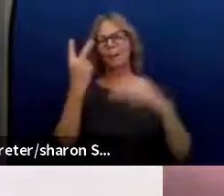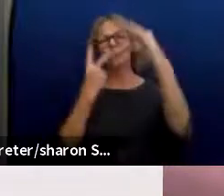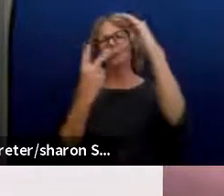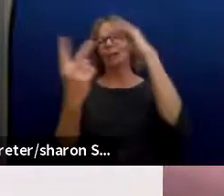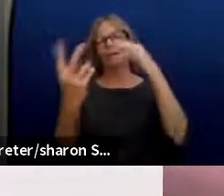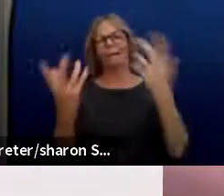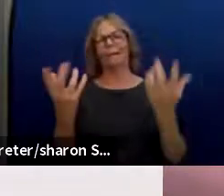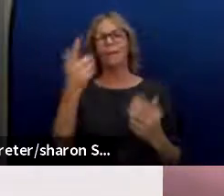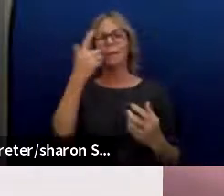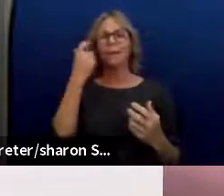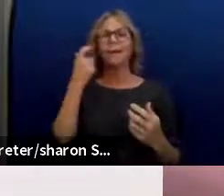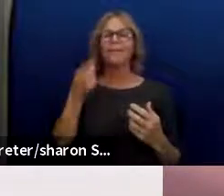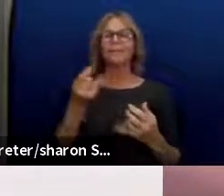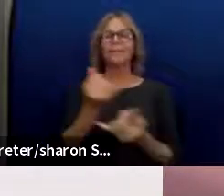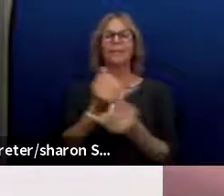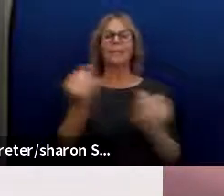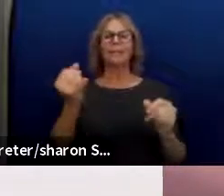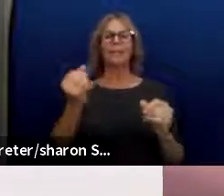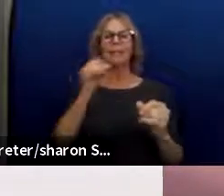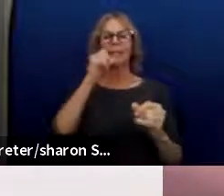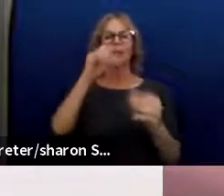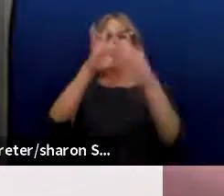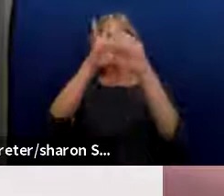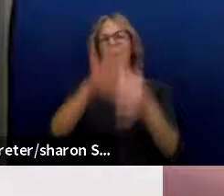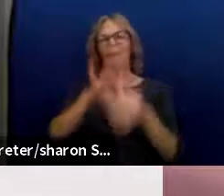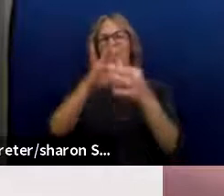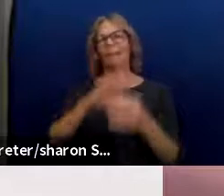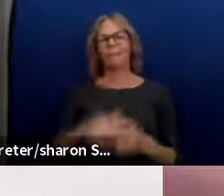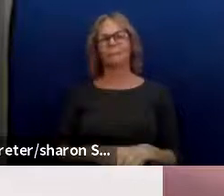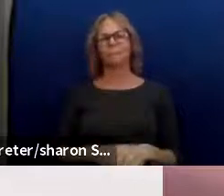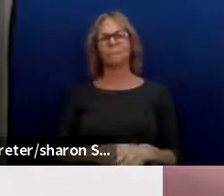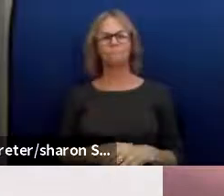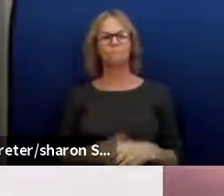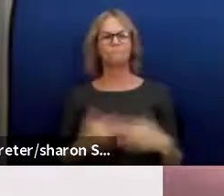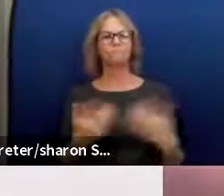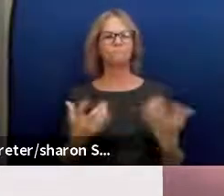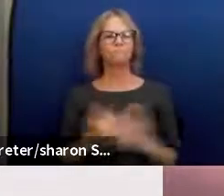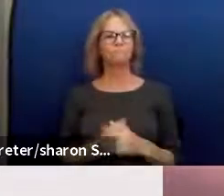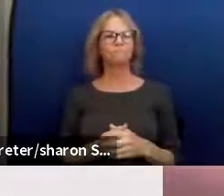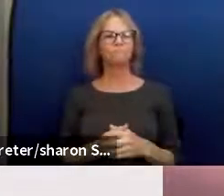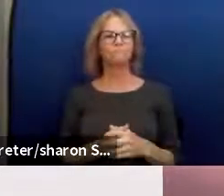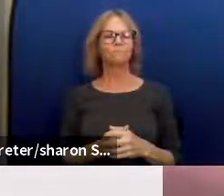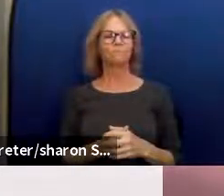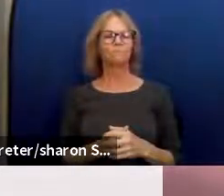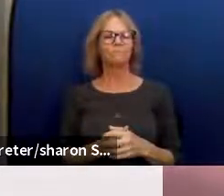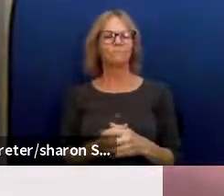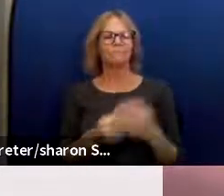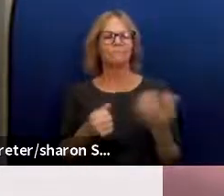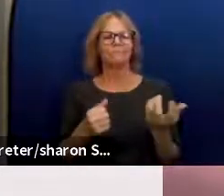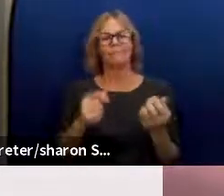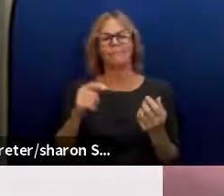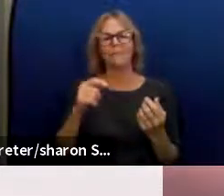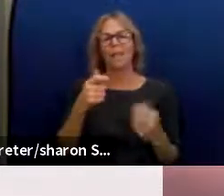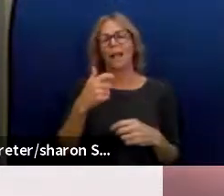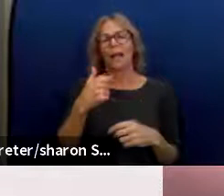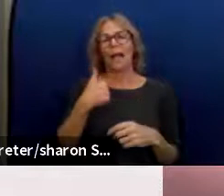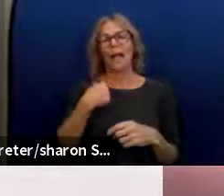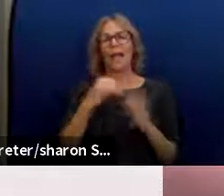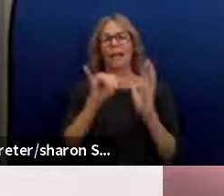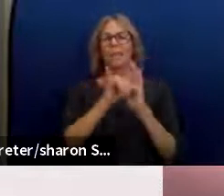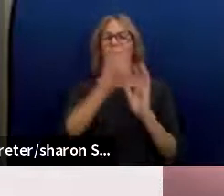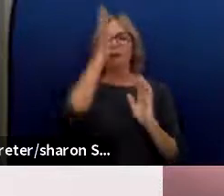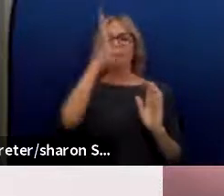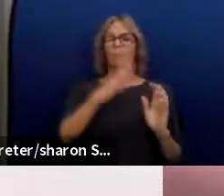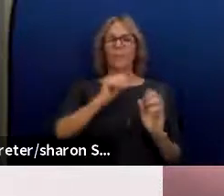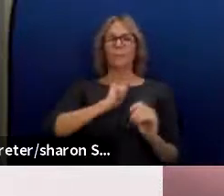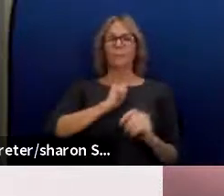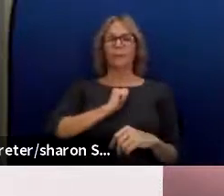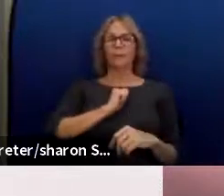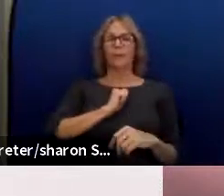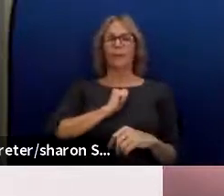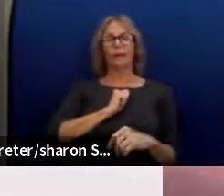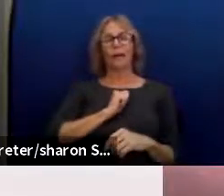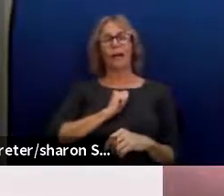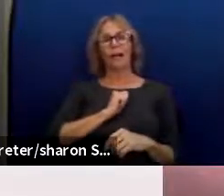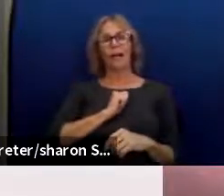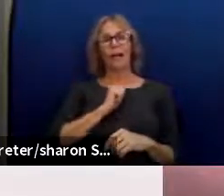because they are independent. So you know, just because, for instance, I identify as a man, I really didn't change very much, I